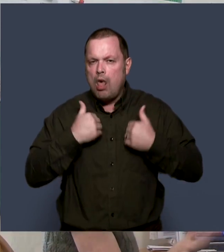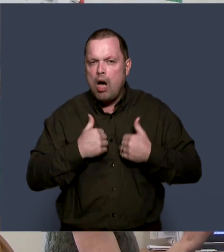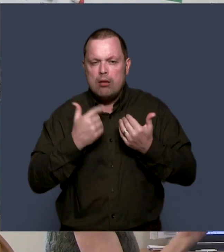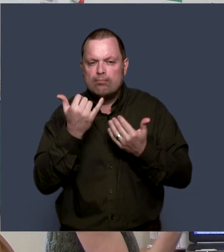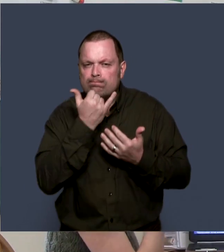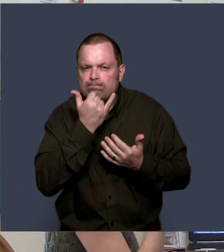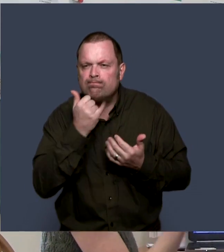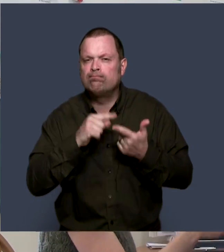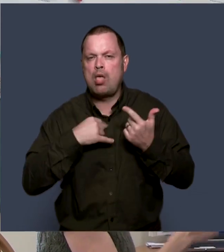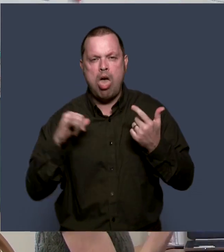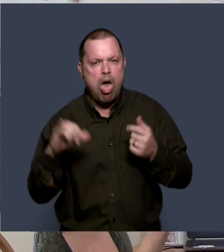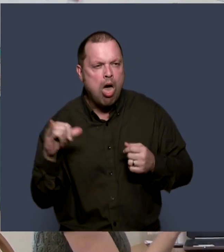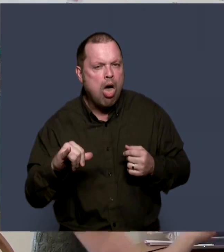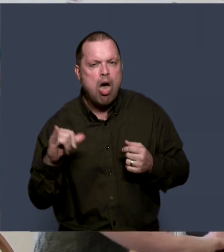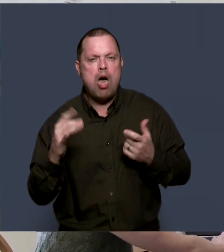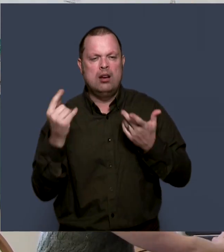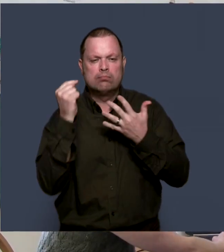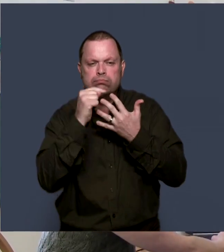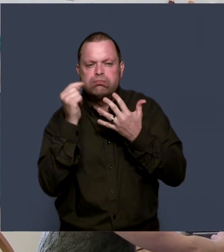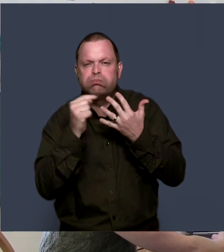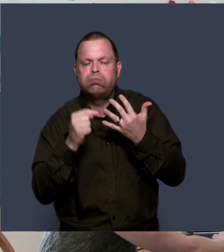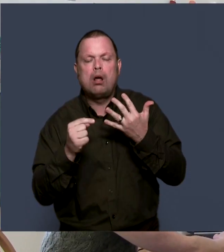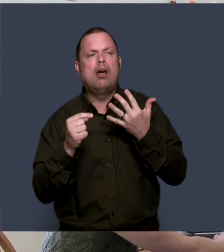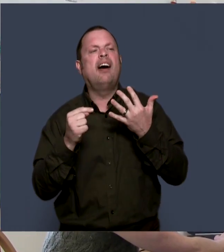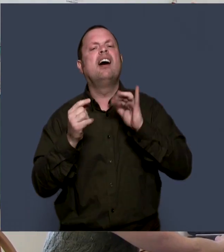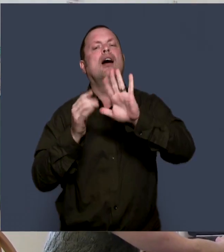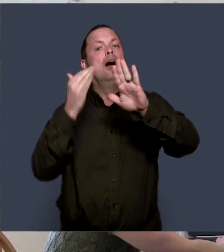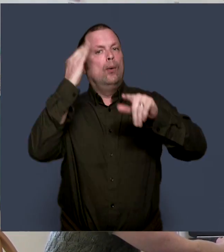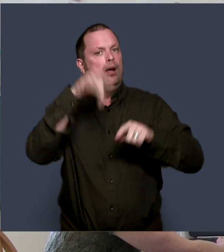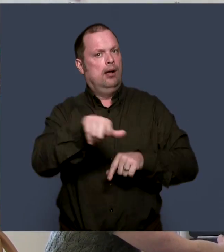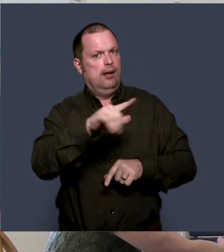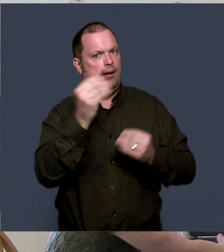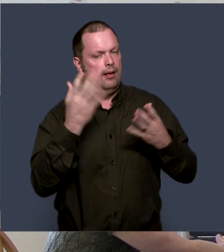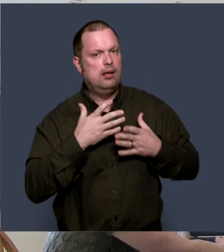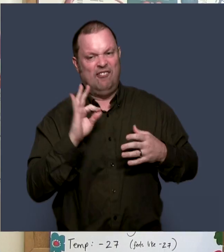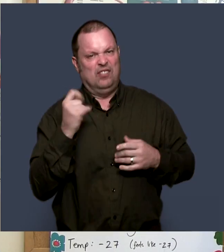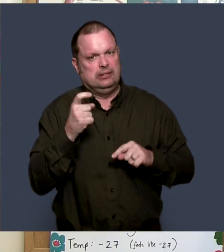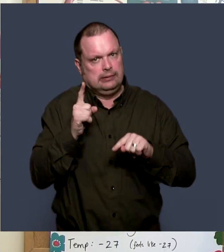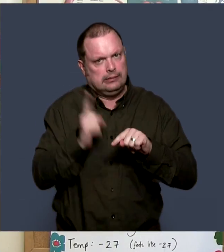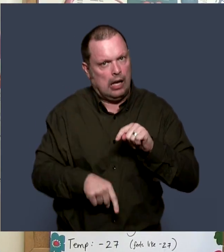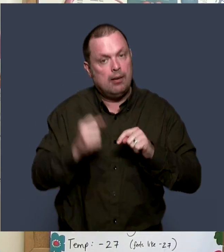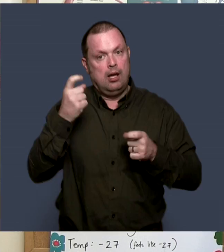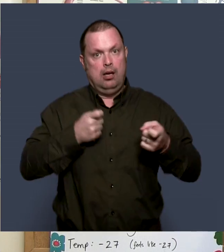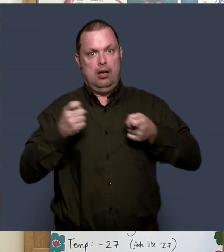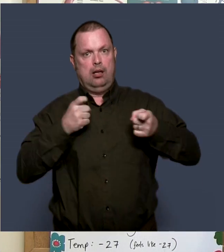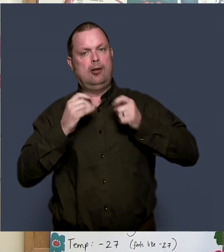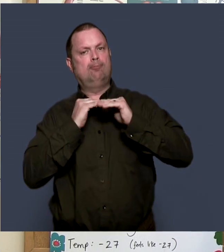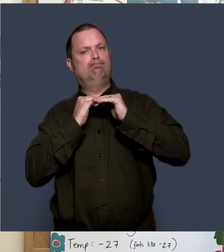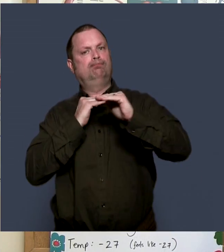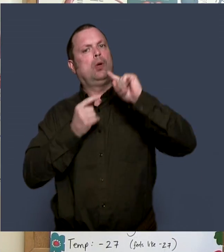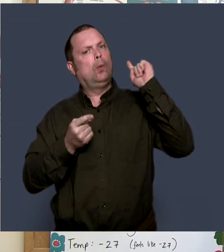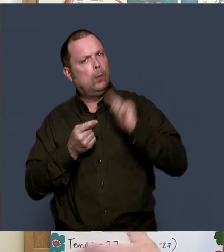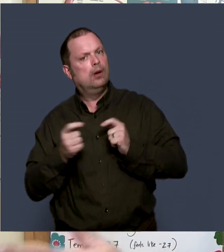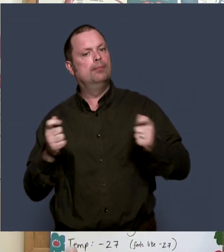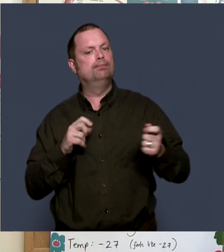So, they said they won't fix it, but looks like I can control it. Maybe my life expectancy will be a little more